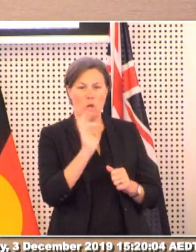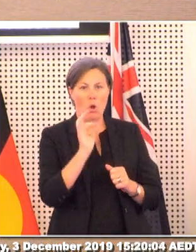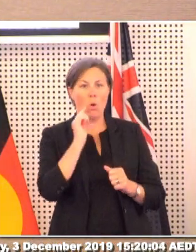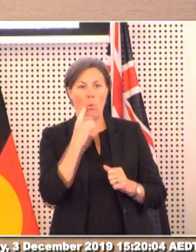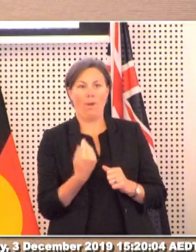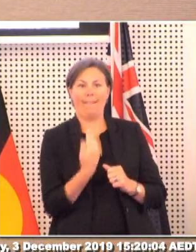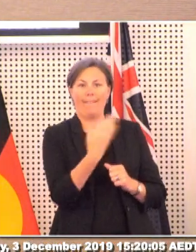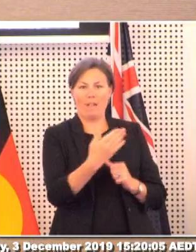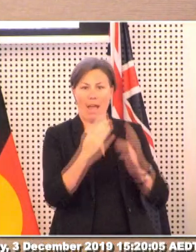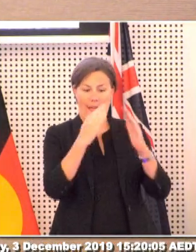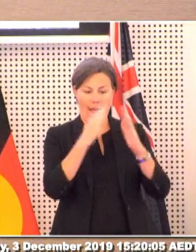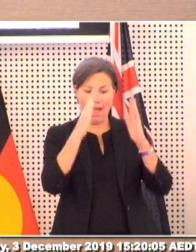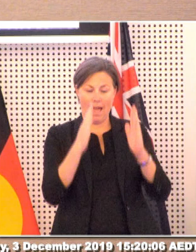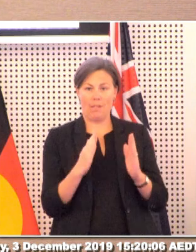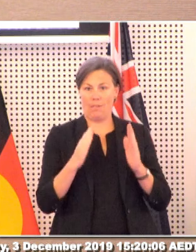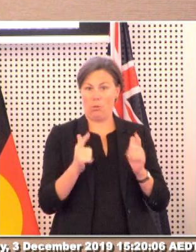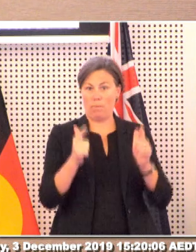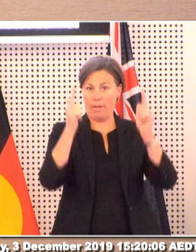to the house supervisor.